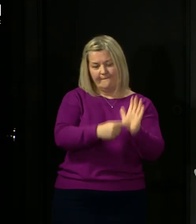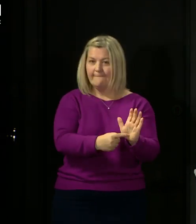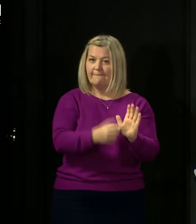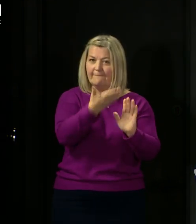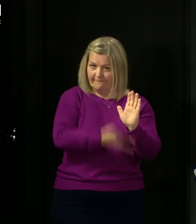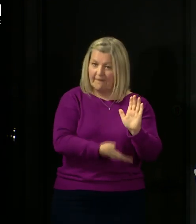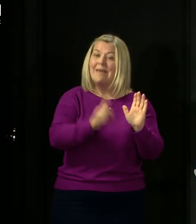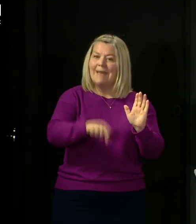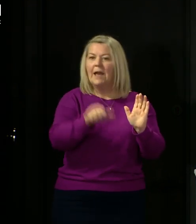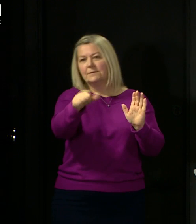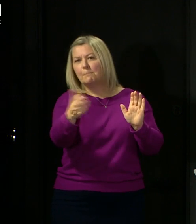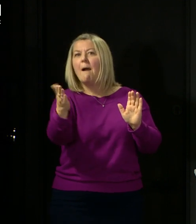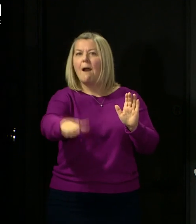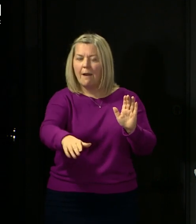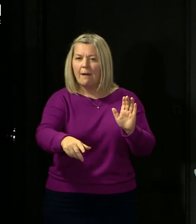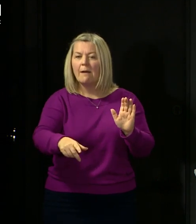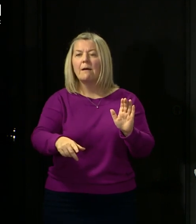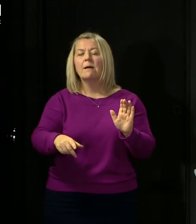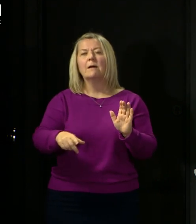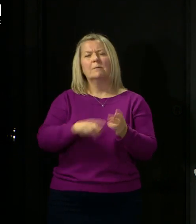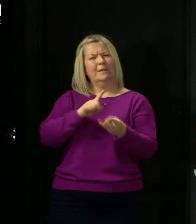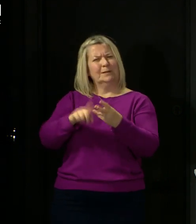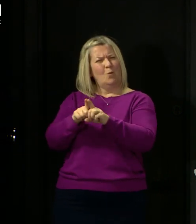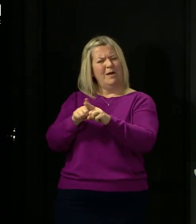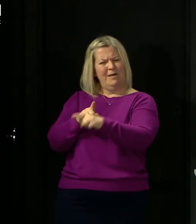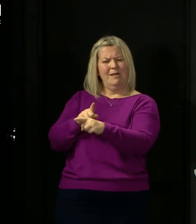thirdly, for all of us, but again because of his position as Prime Minister of the UK,